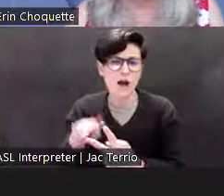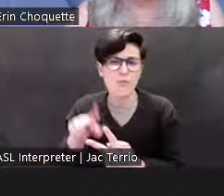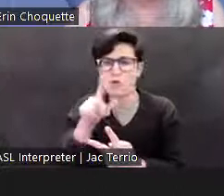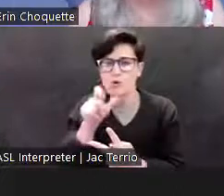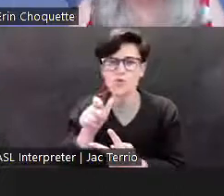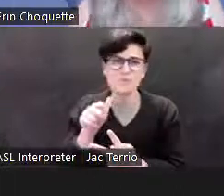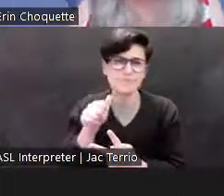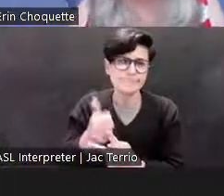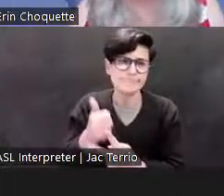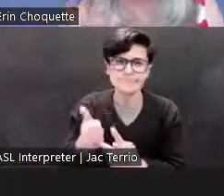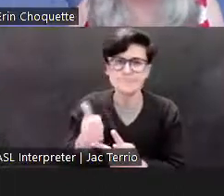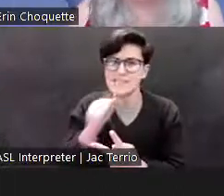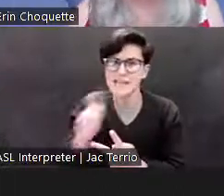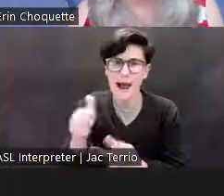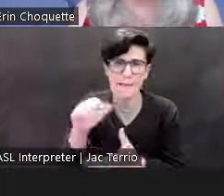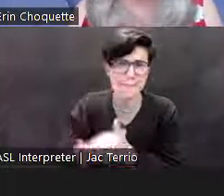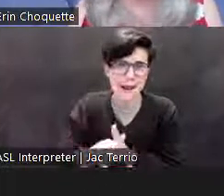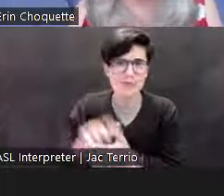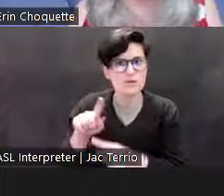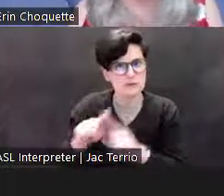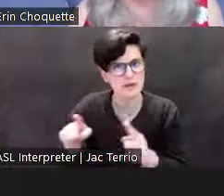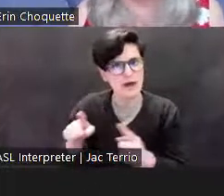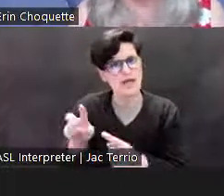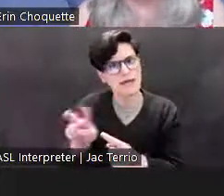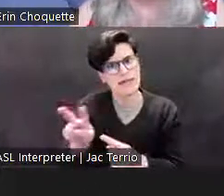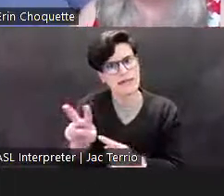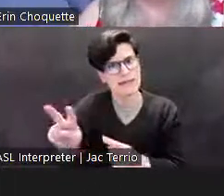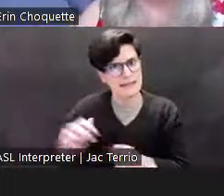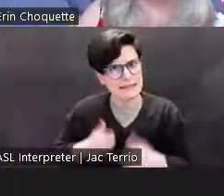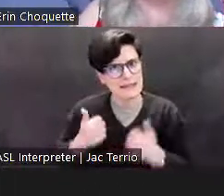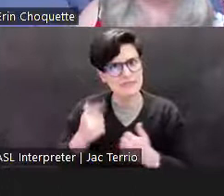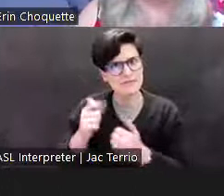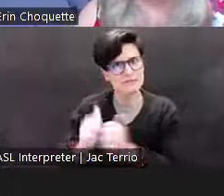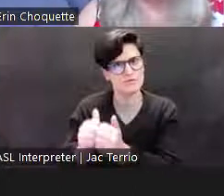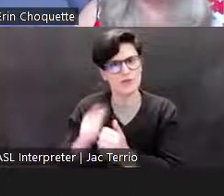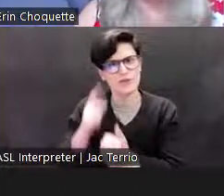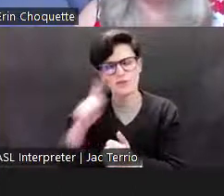15:47:33 So they're cohabitating they or equivalent to marriage.